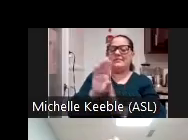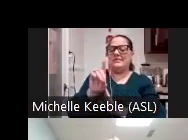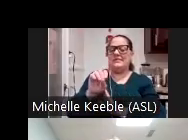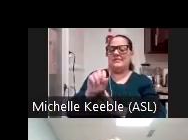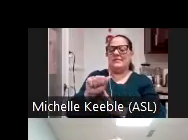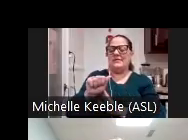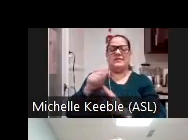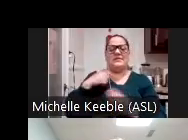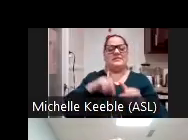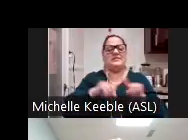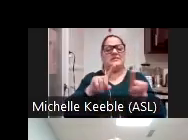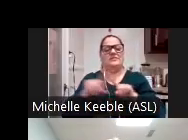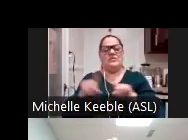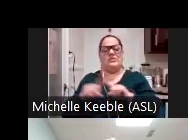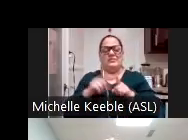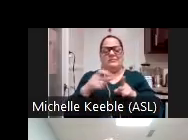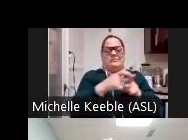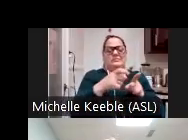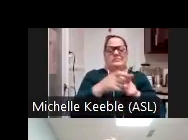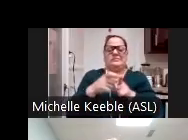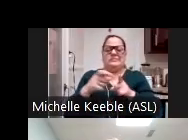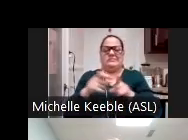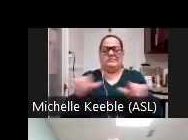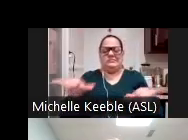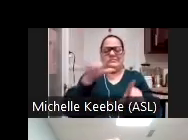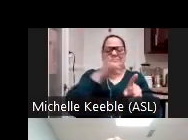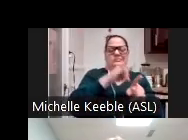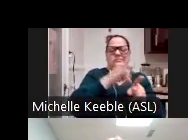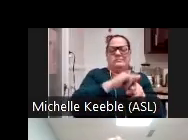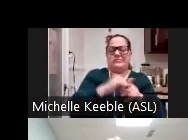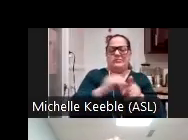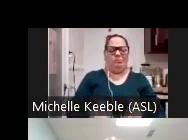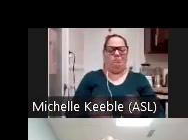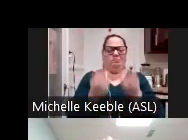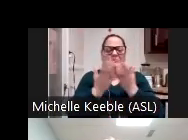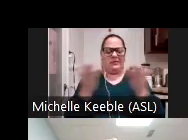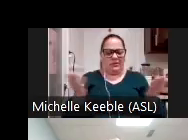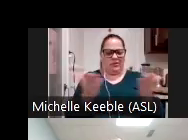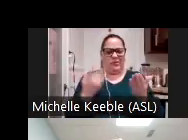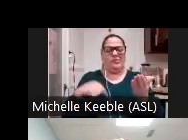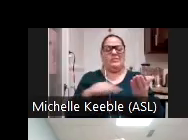complicated jargon, making it inaccessible to many. Here, we take it out of the classroom and